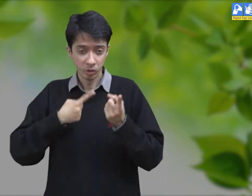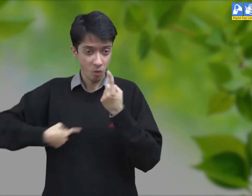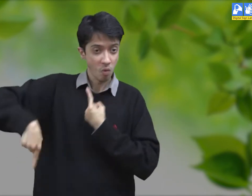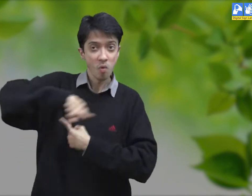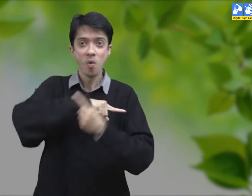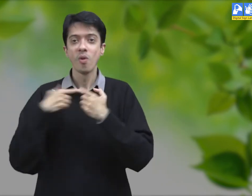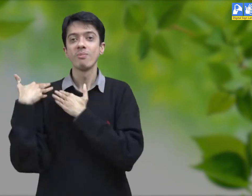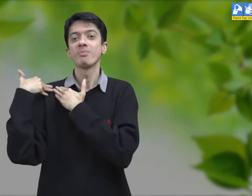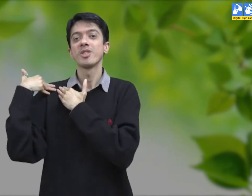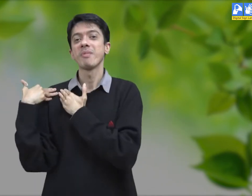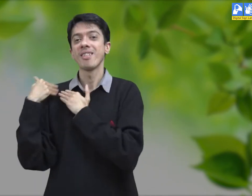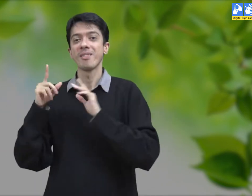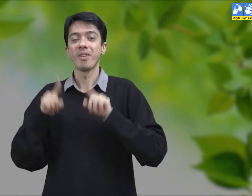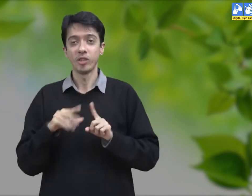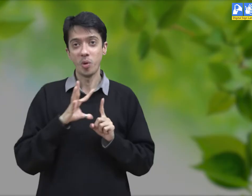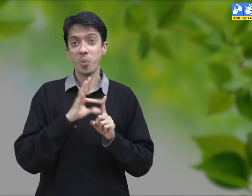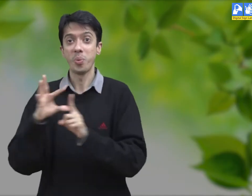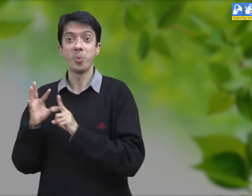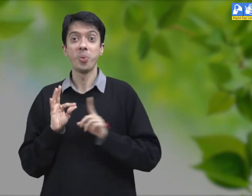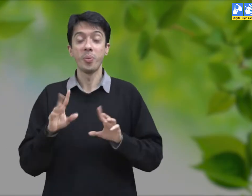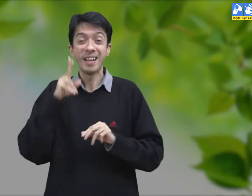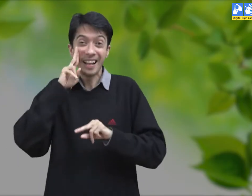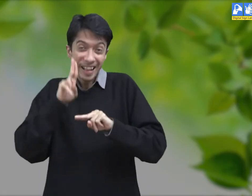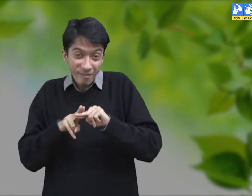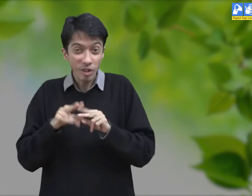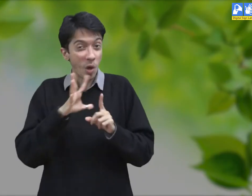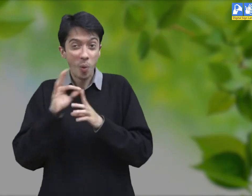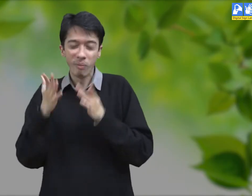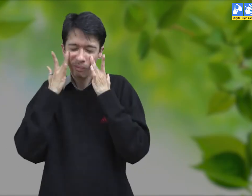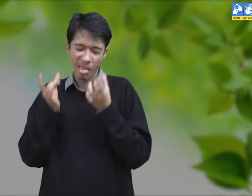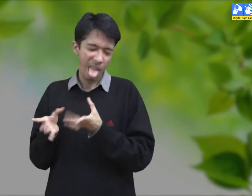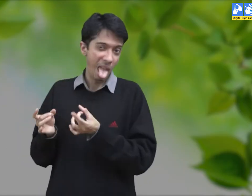It is our responsibility to protect our environment.